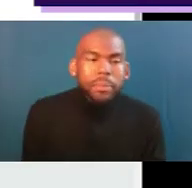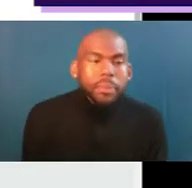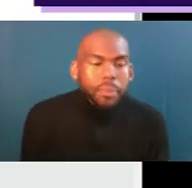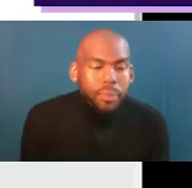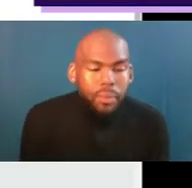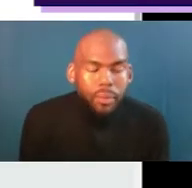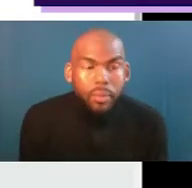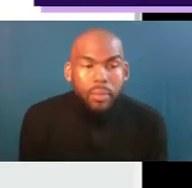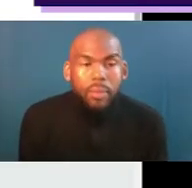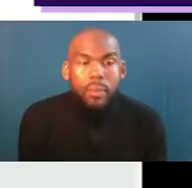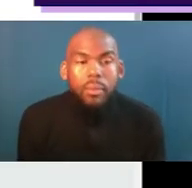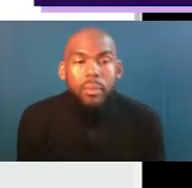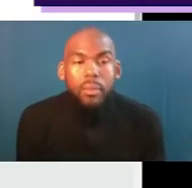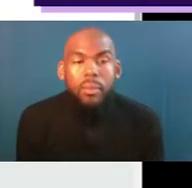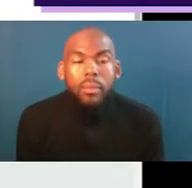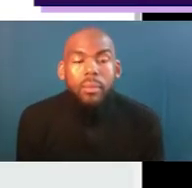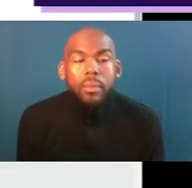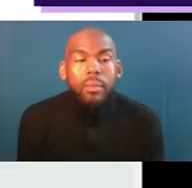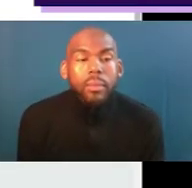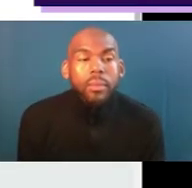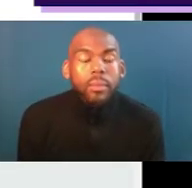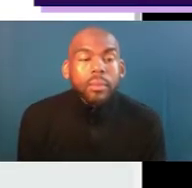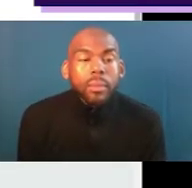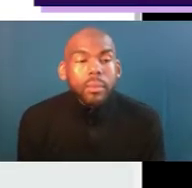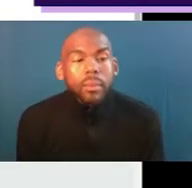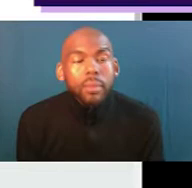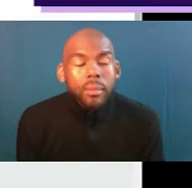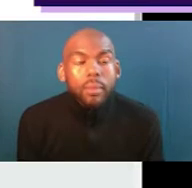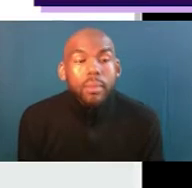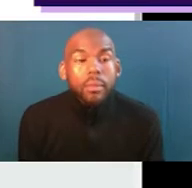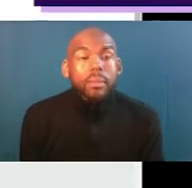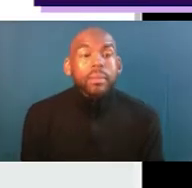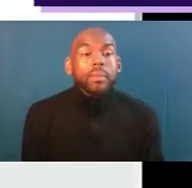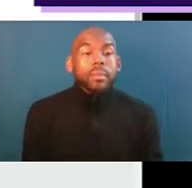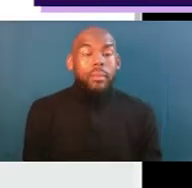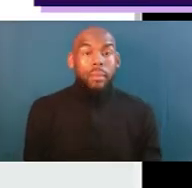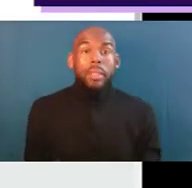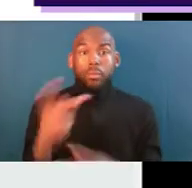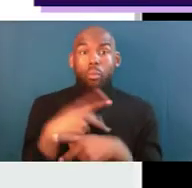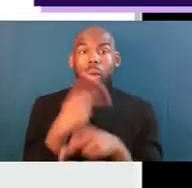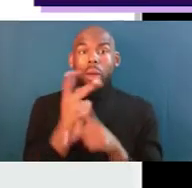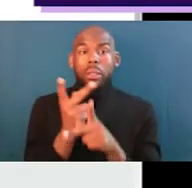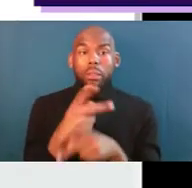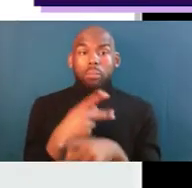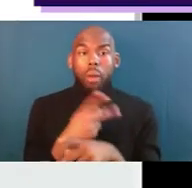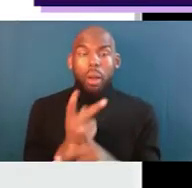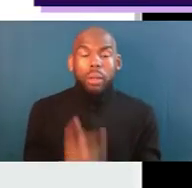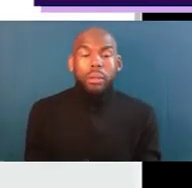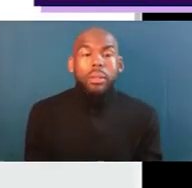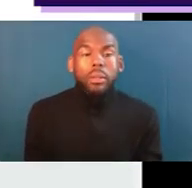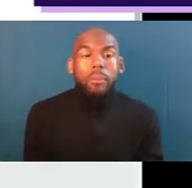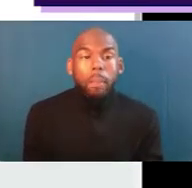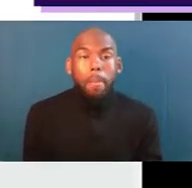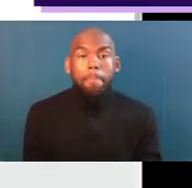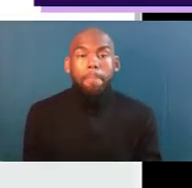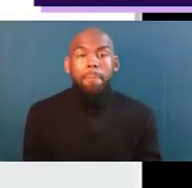Products. Same page products. Same, products. Same page visited link accessible